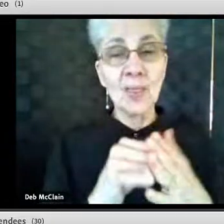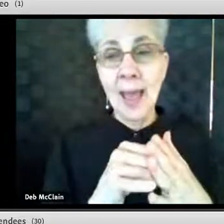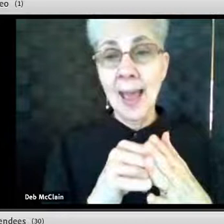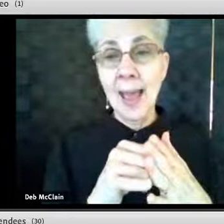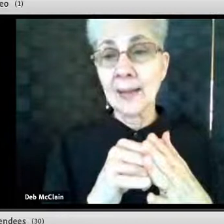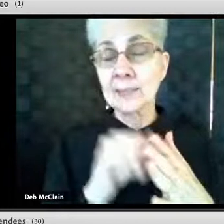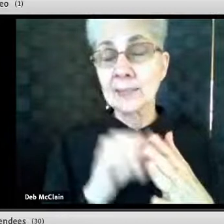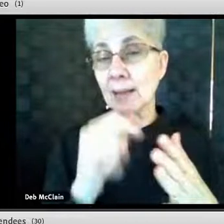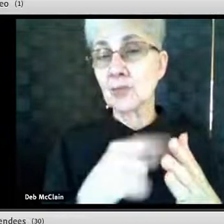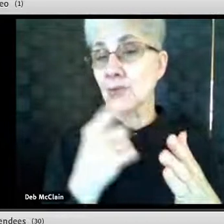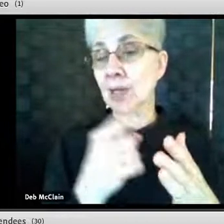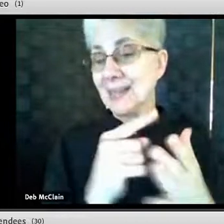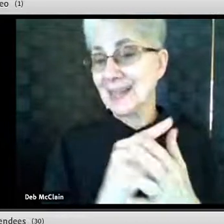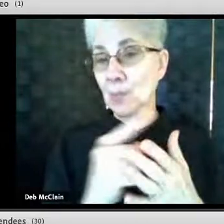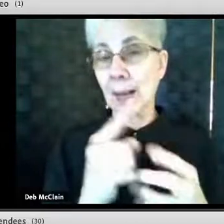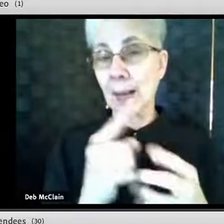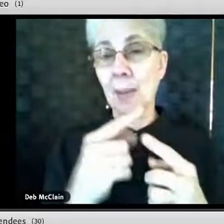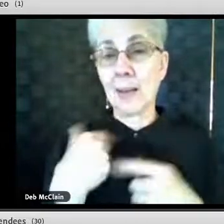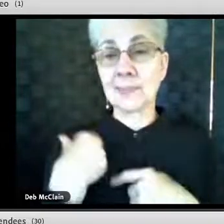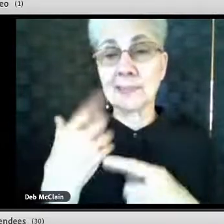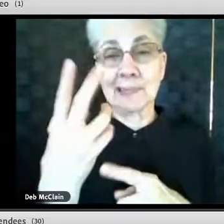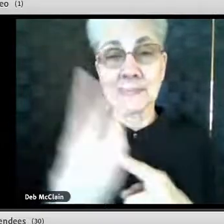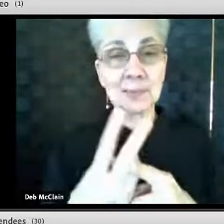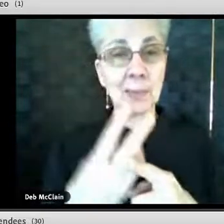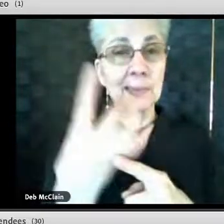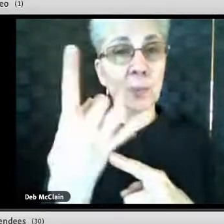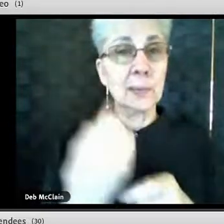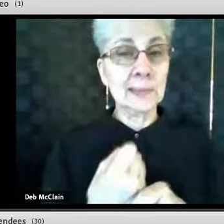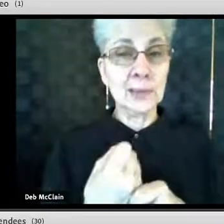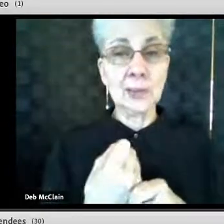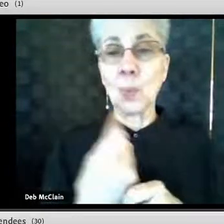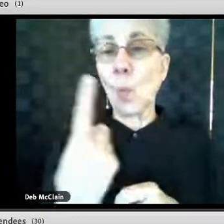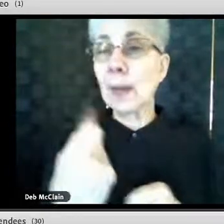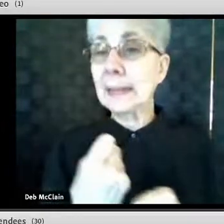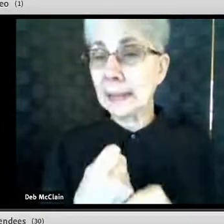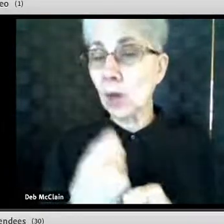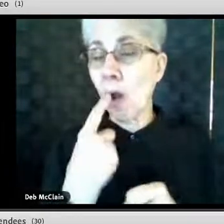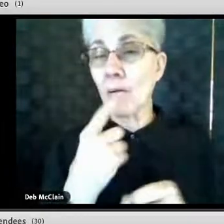And that's, you know, not just this week but over 6 months, over a year.